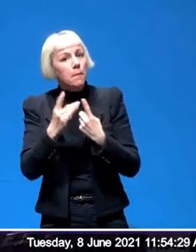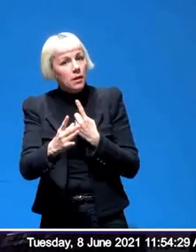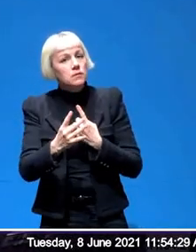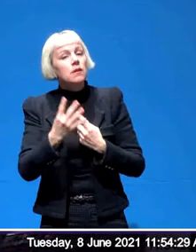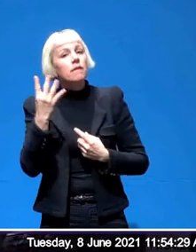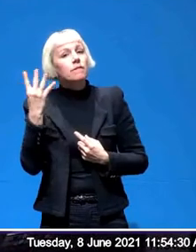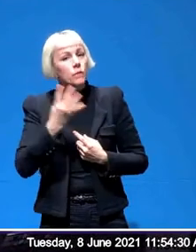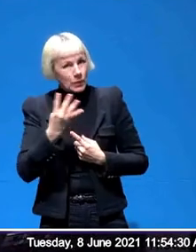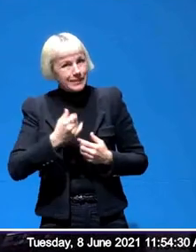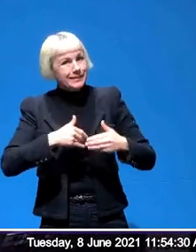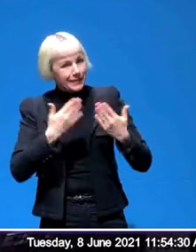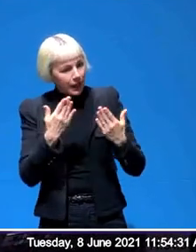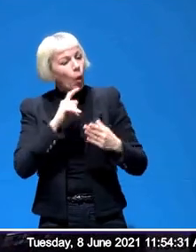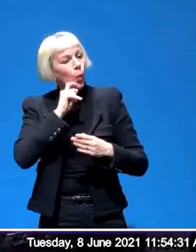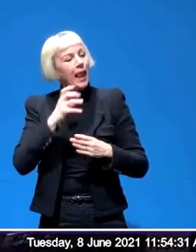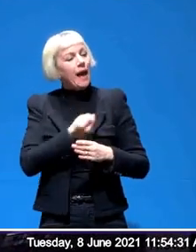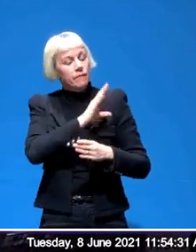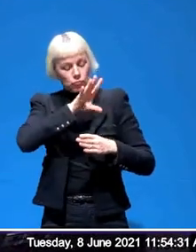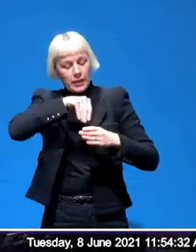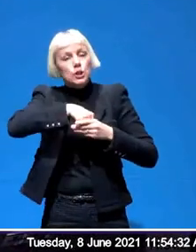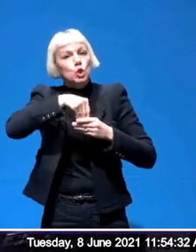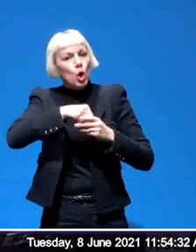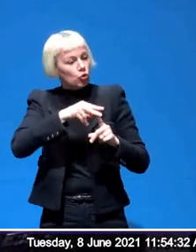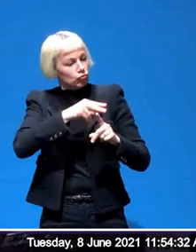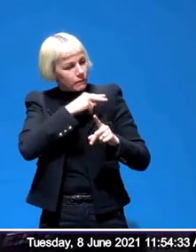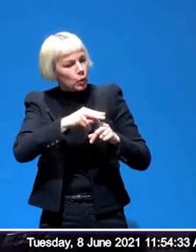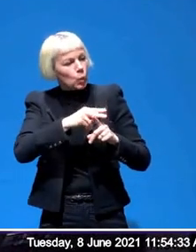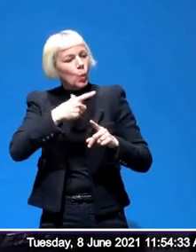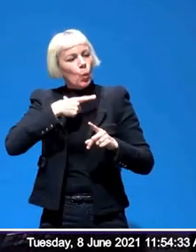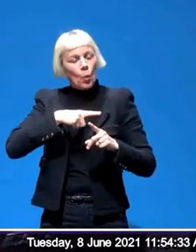an internal review of the discussion not to grant a review. Decision?